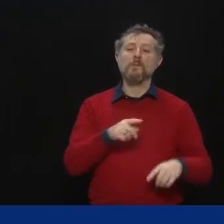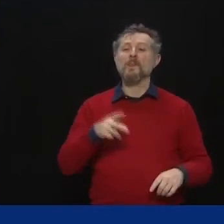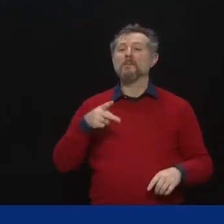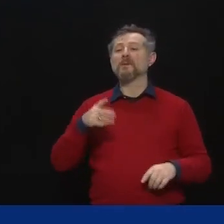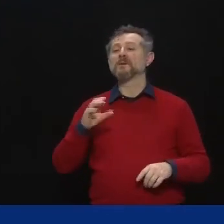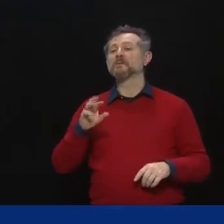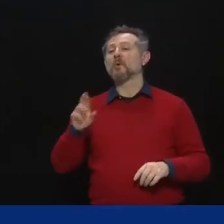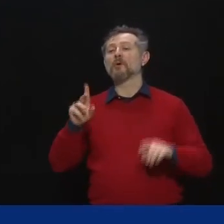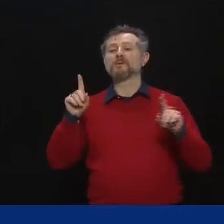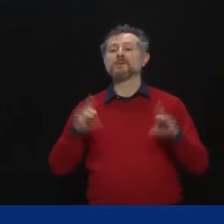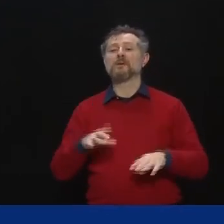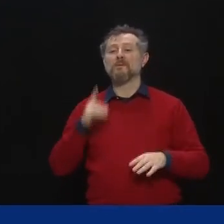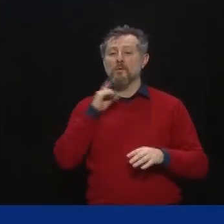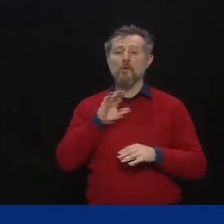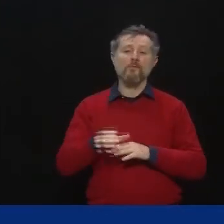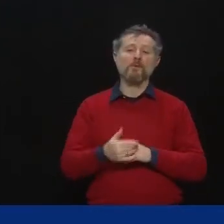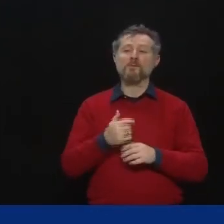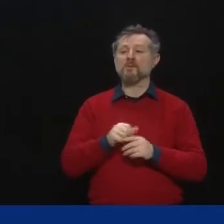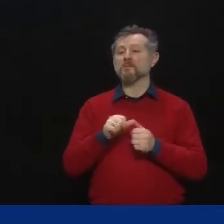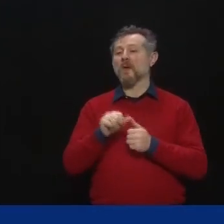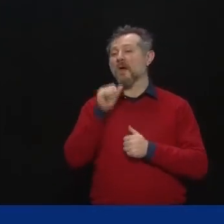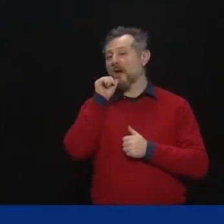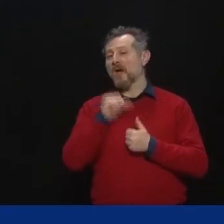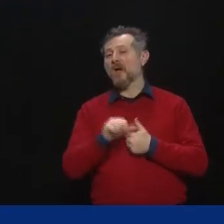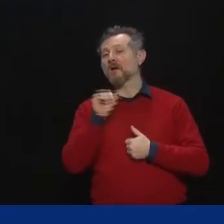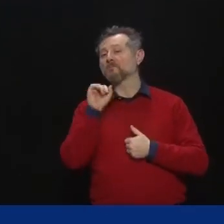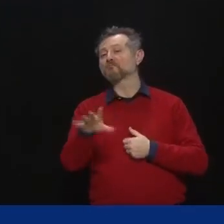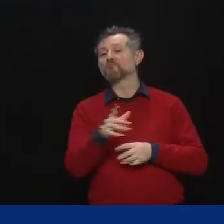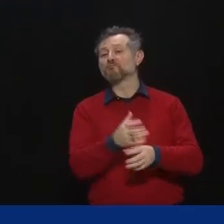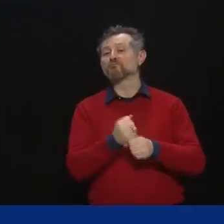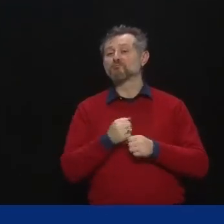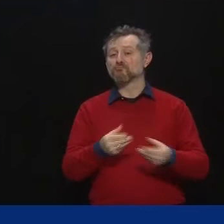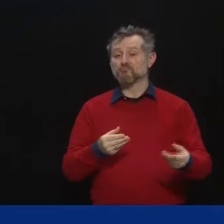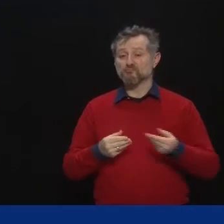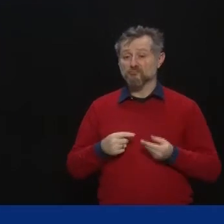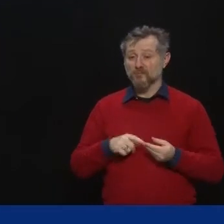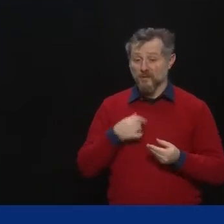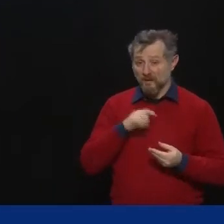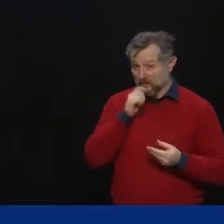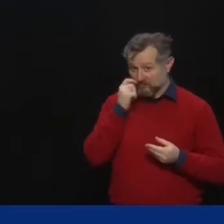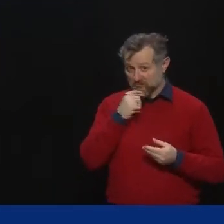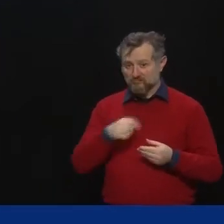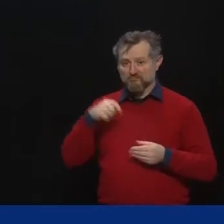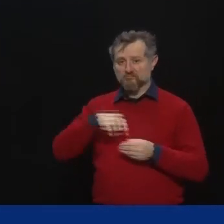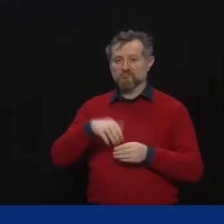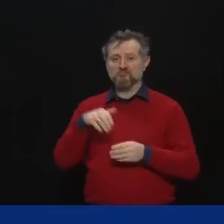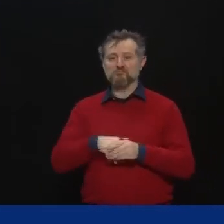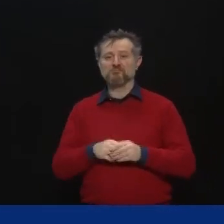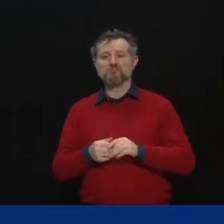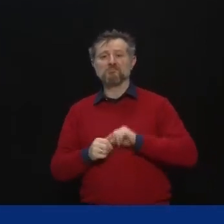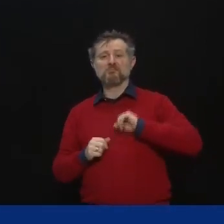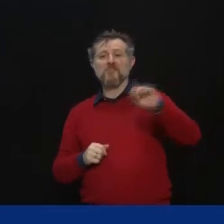FINALLY, WE'RE BRINGING ONLINE A TESTING PORTAL WHERE NEW YORKERS CAN ORDER AT-HOME PCR TESTS. THEY WILL NEED MAILED OVERNIGHT